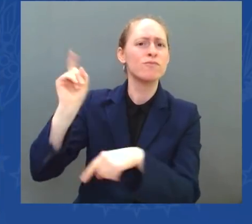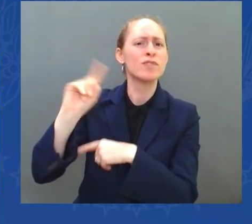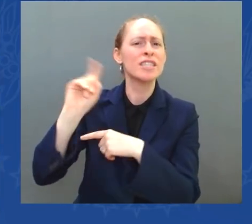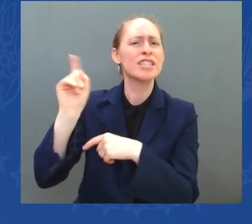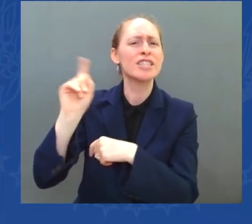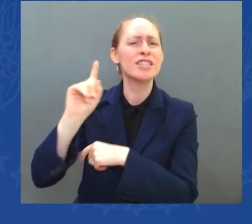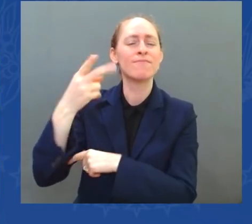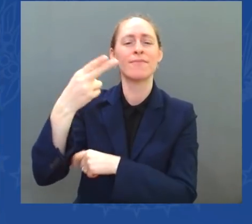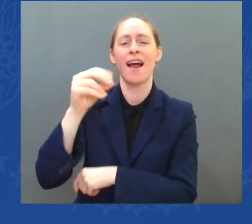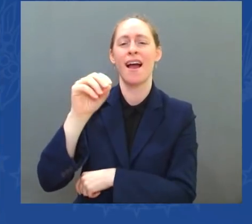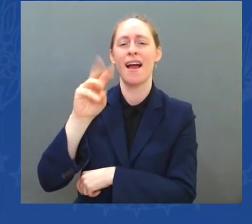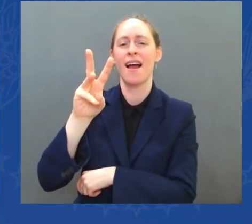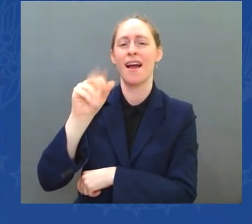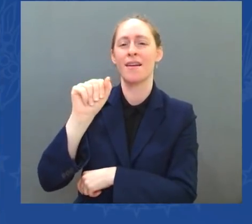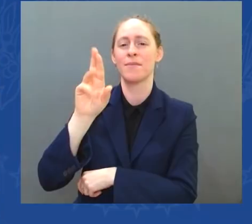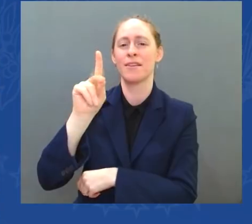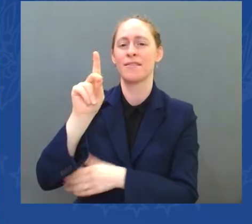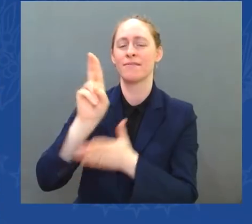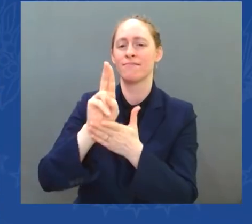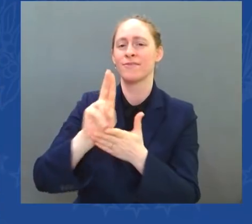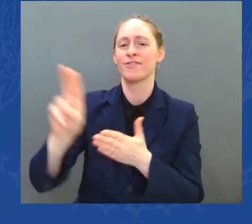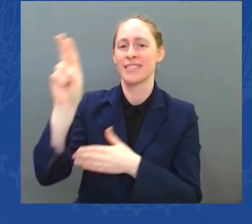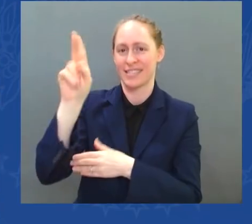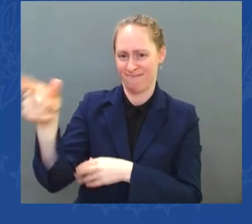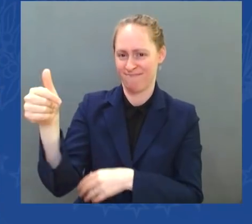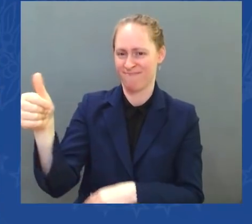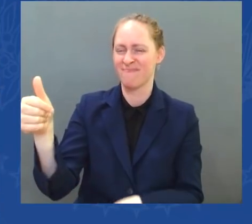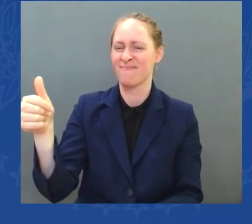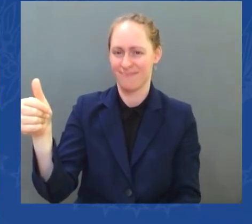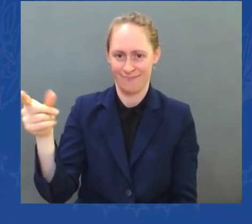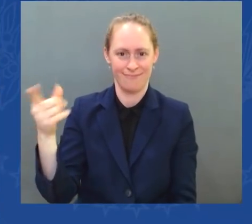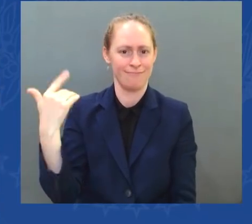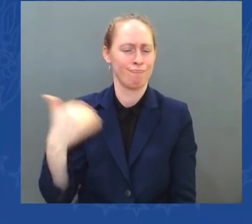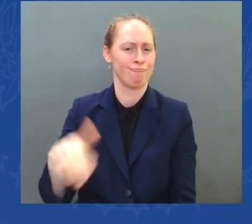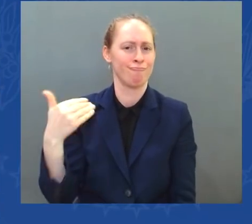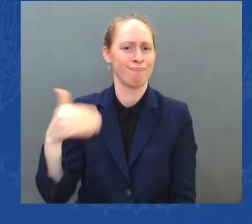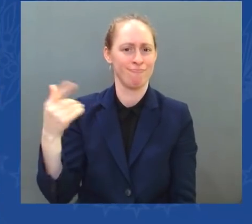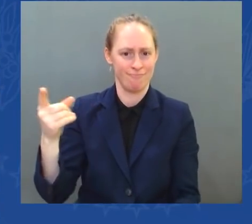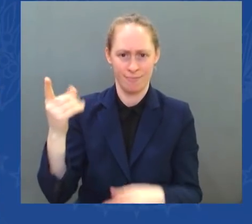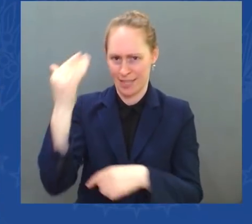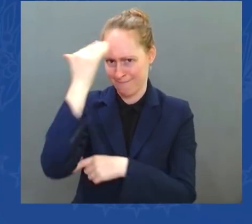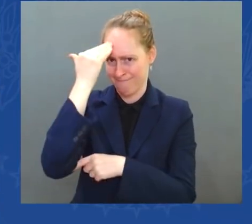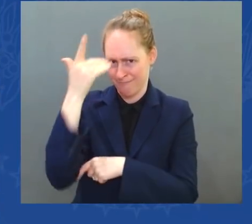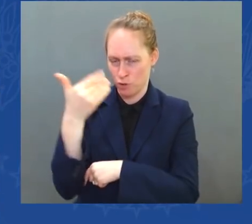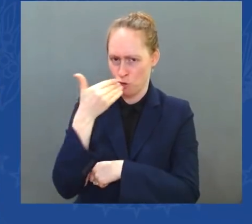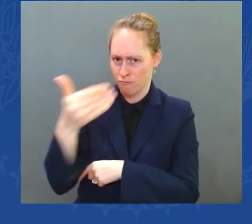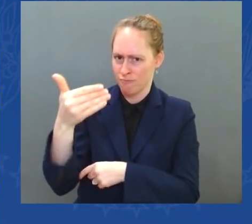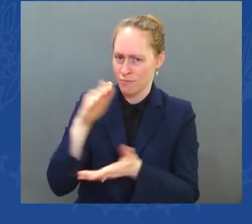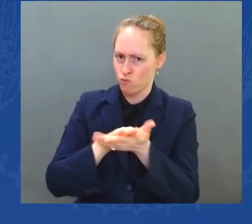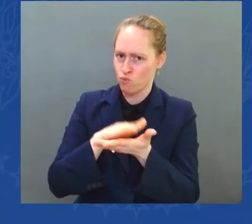A great school and I hear about Morehouse men from my senior adviser, Cedric Richmond, all the time.